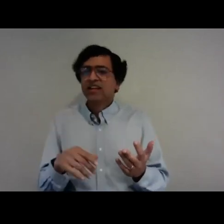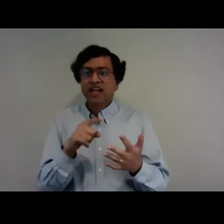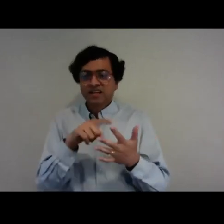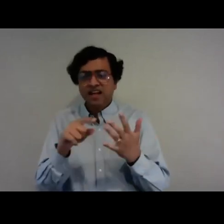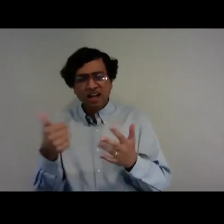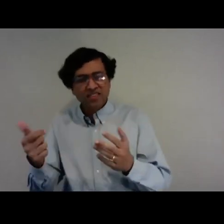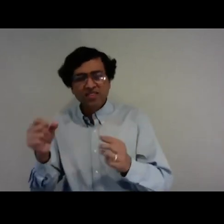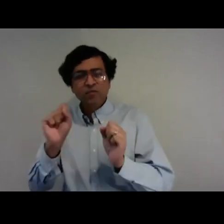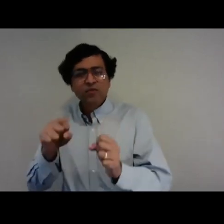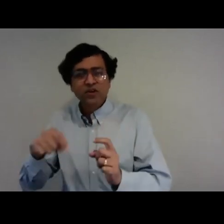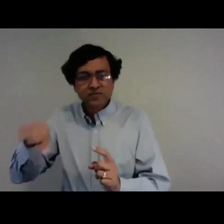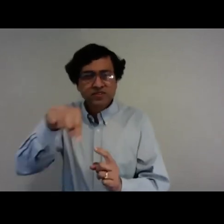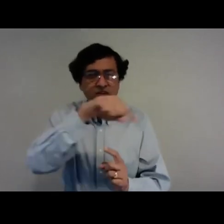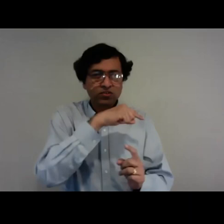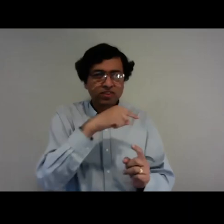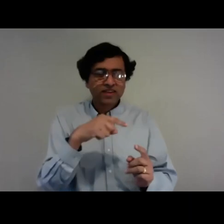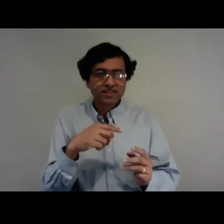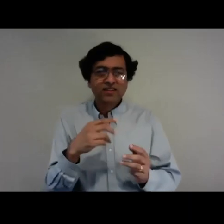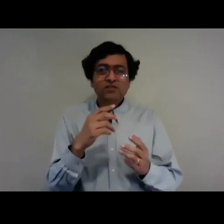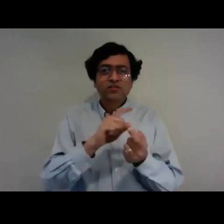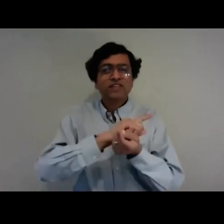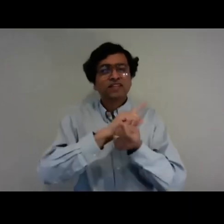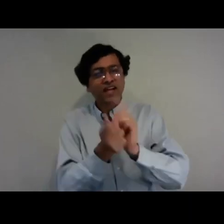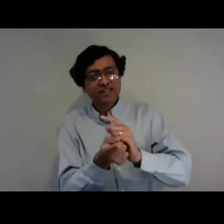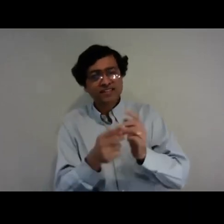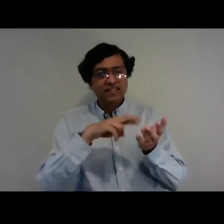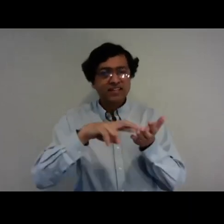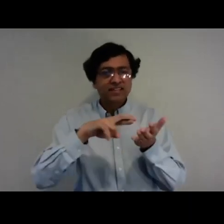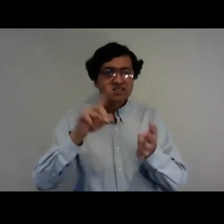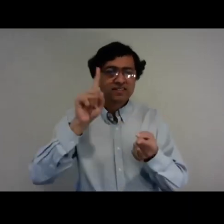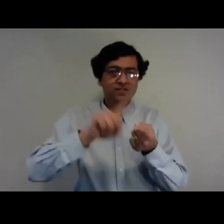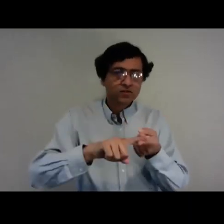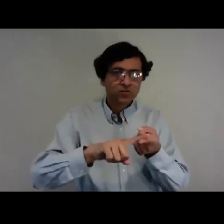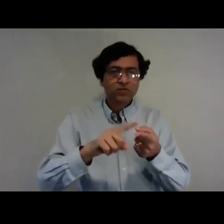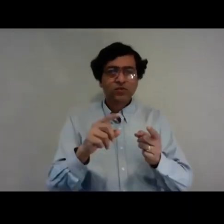they will be soon. And there are also other possibilities.